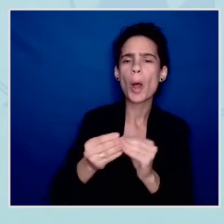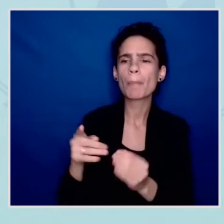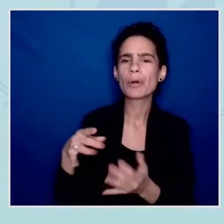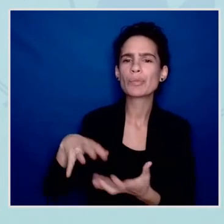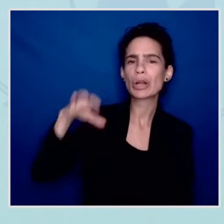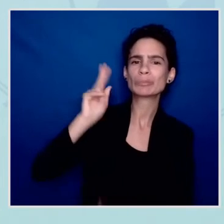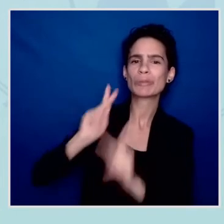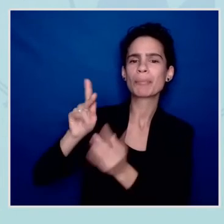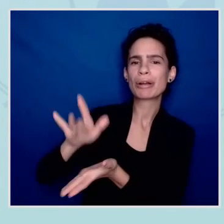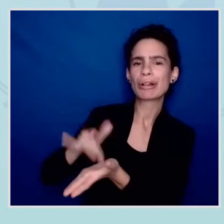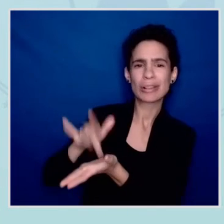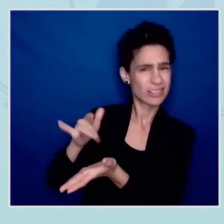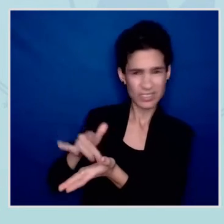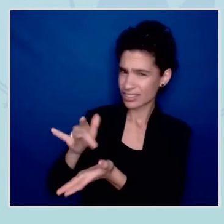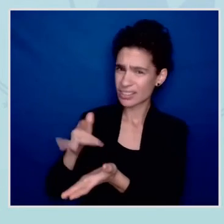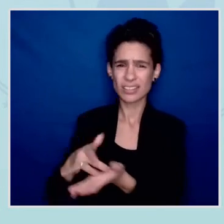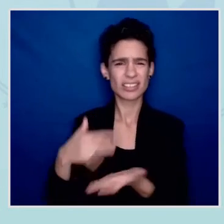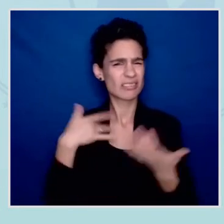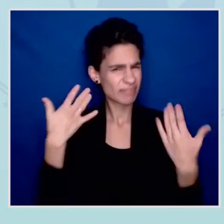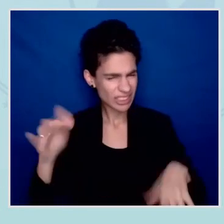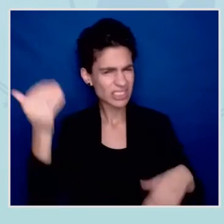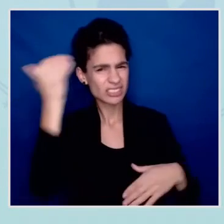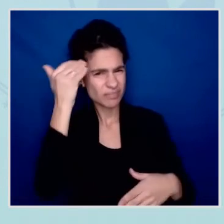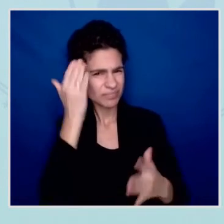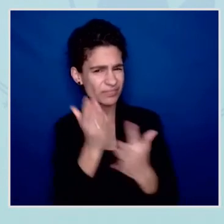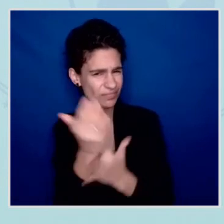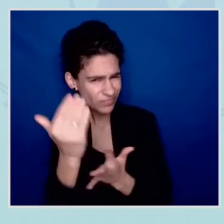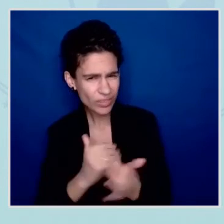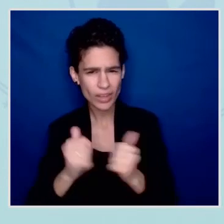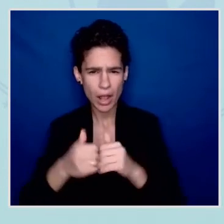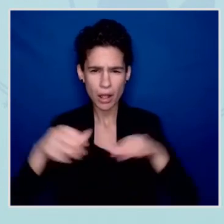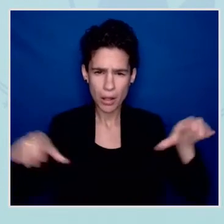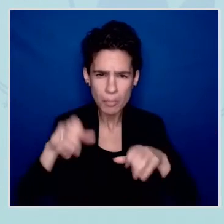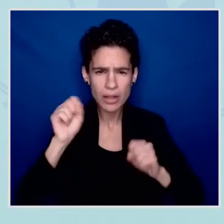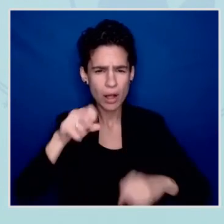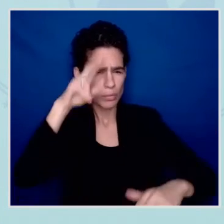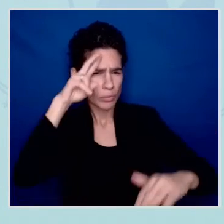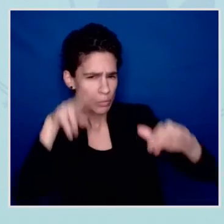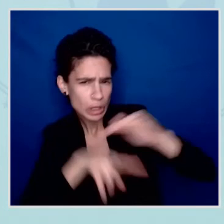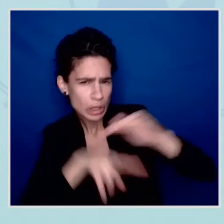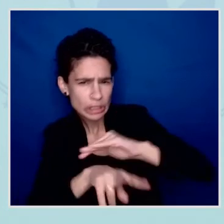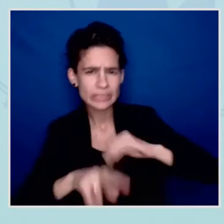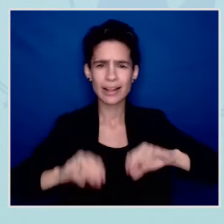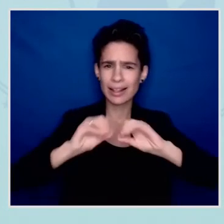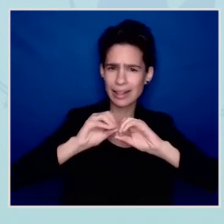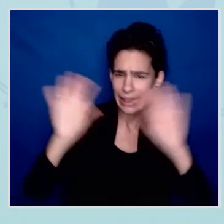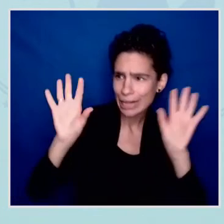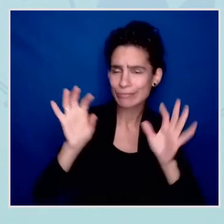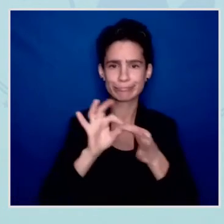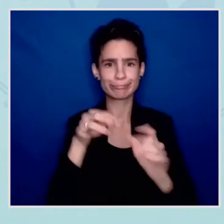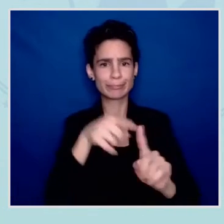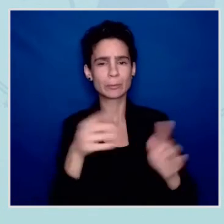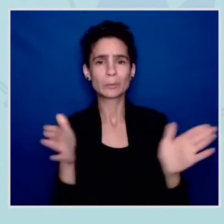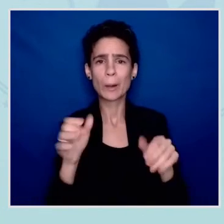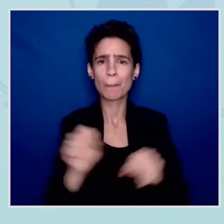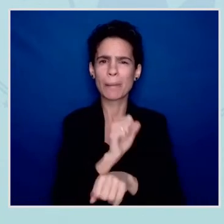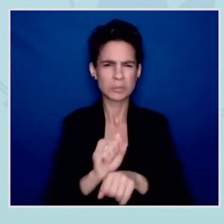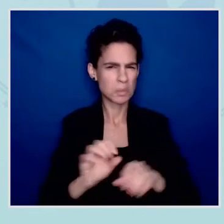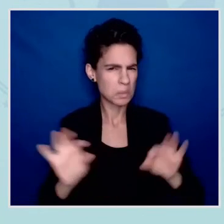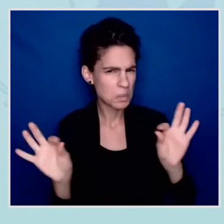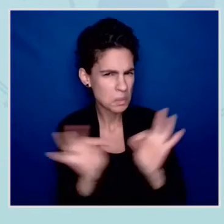HELP THE ECONOMY REBUILD AND